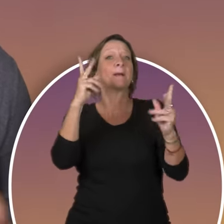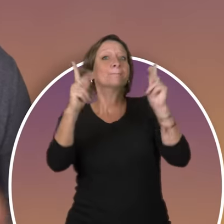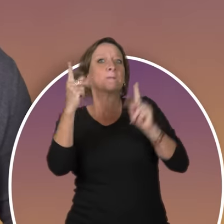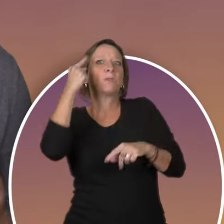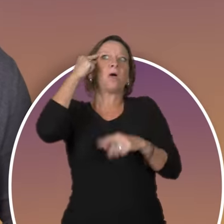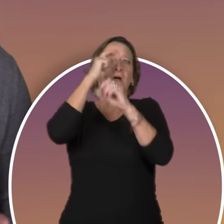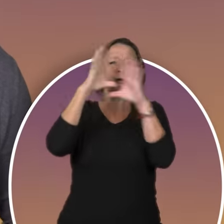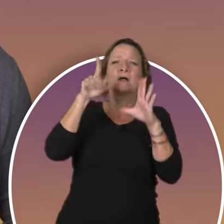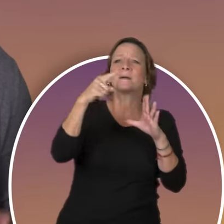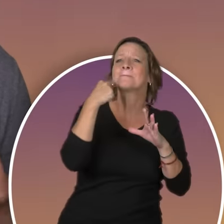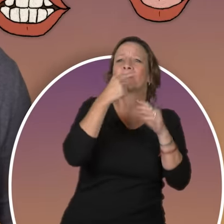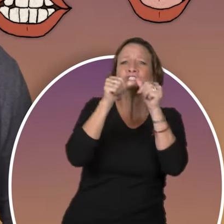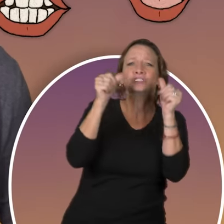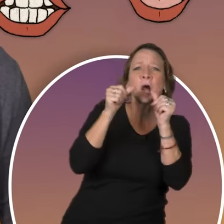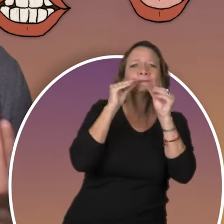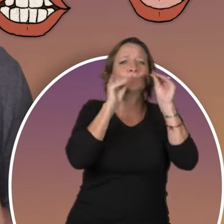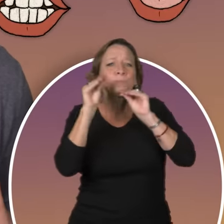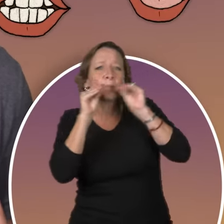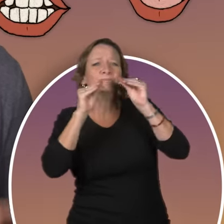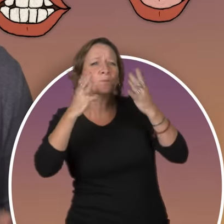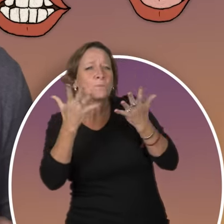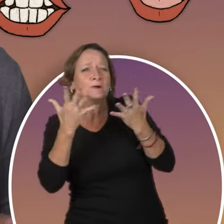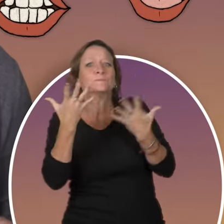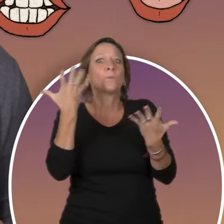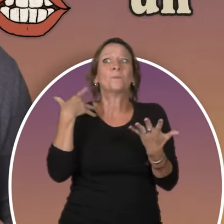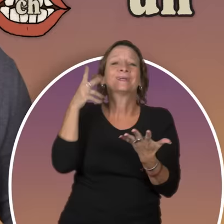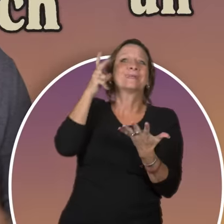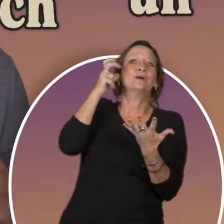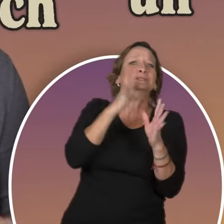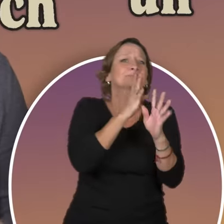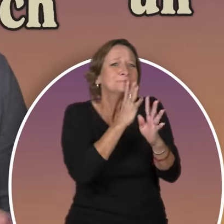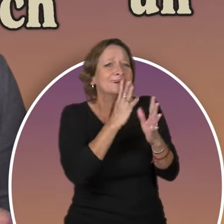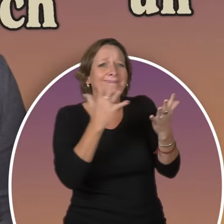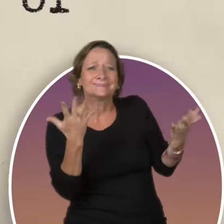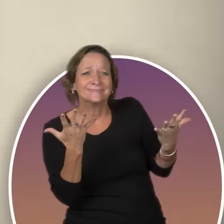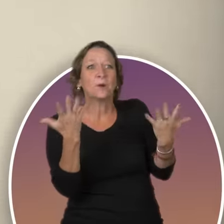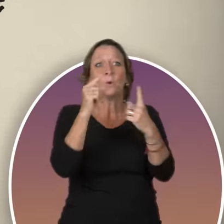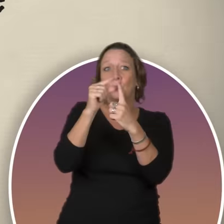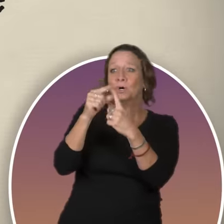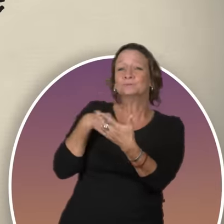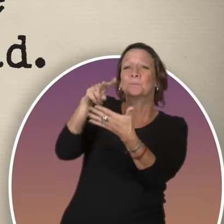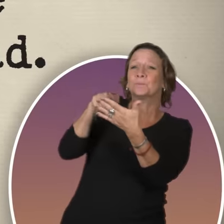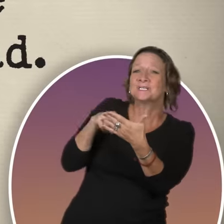a lot of people think about the shapes we make with our mouths when we speak or the sounds we hear or even the words we read.